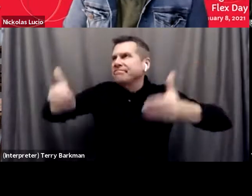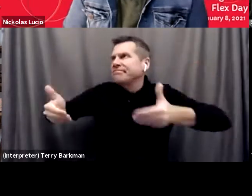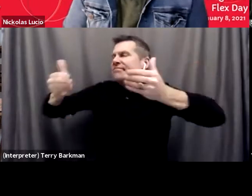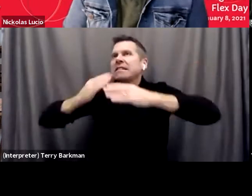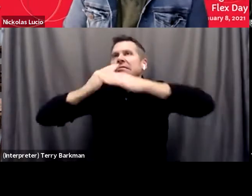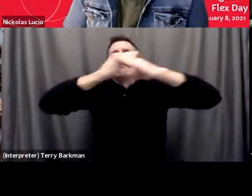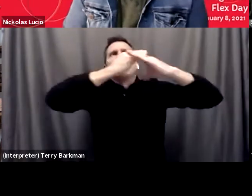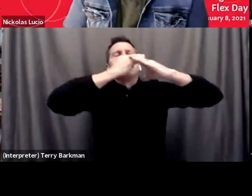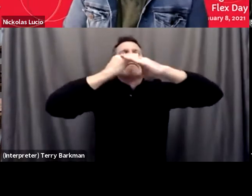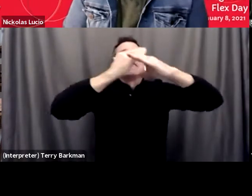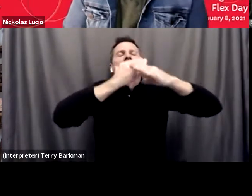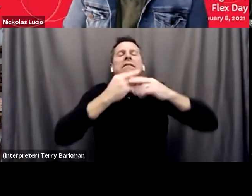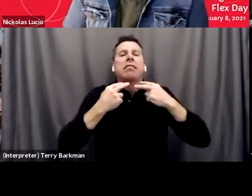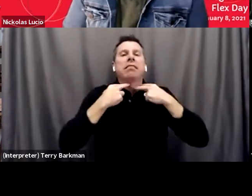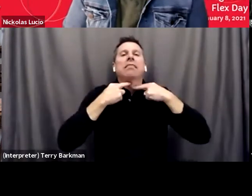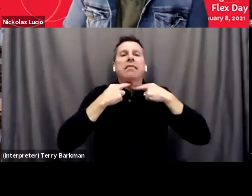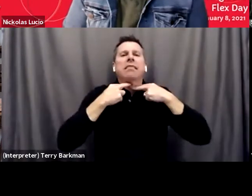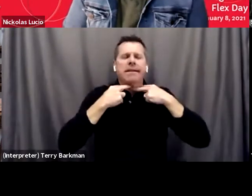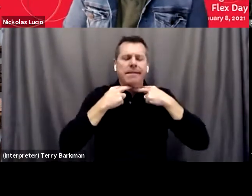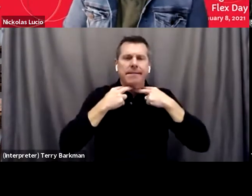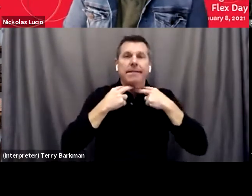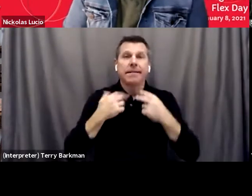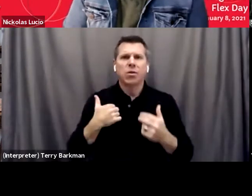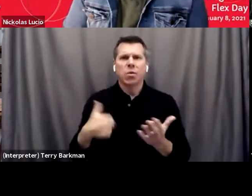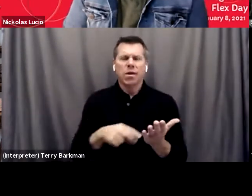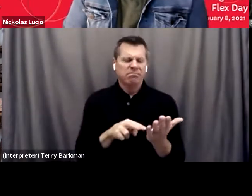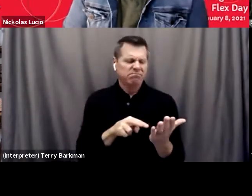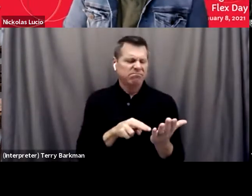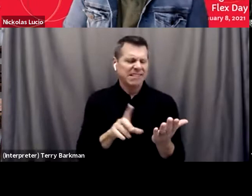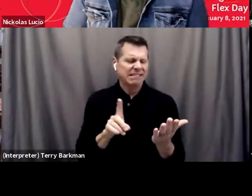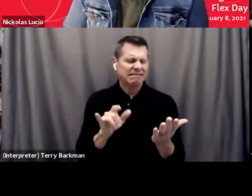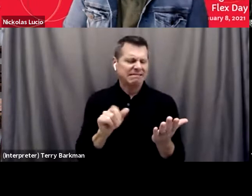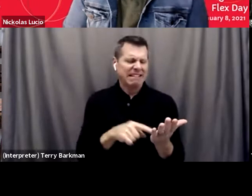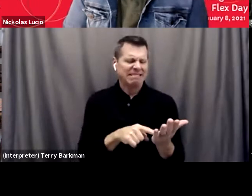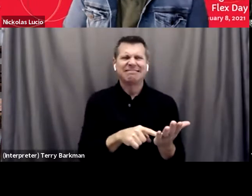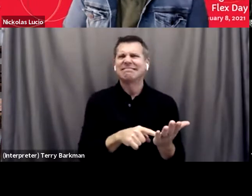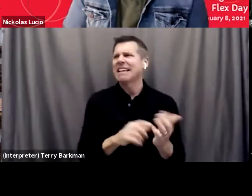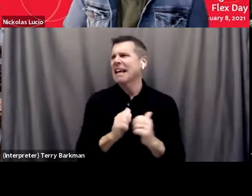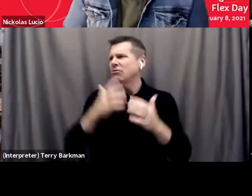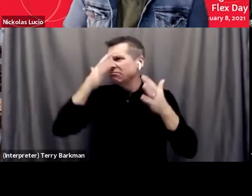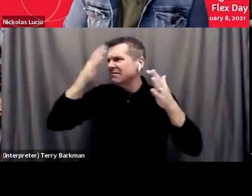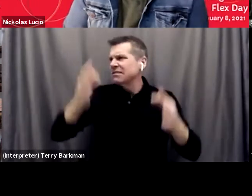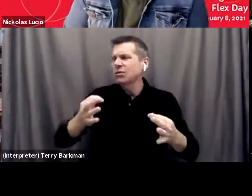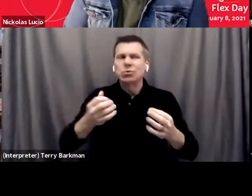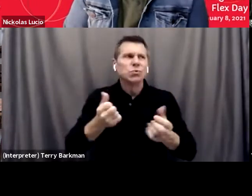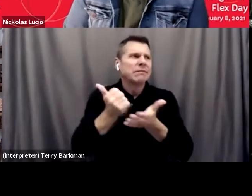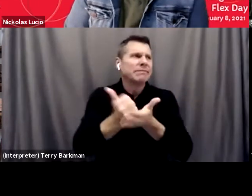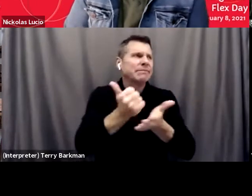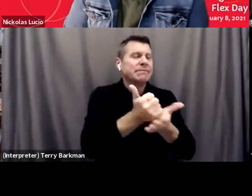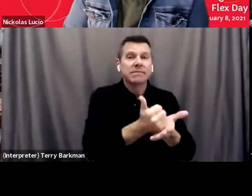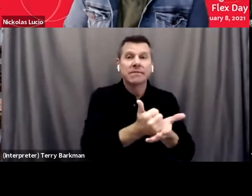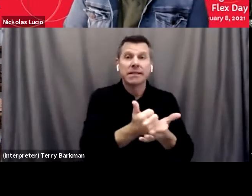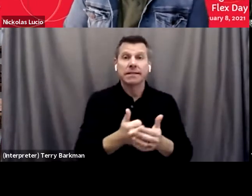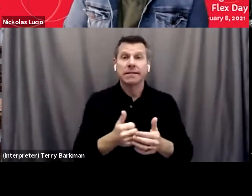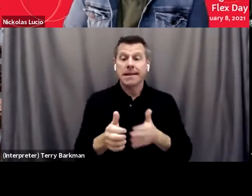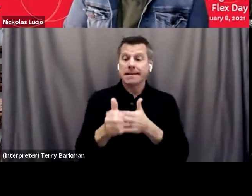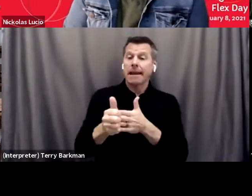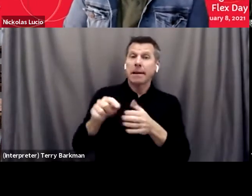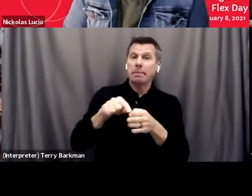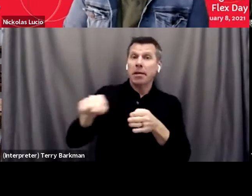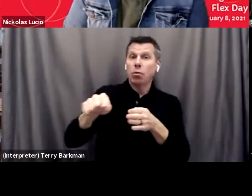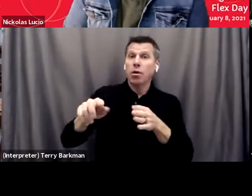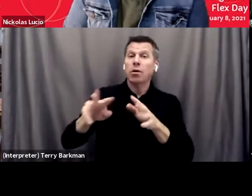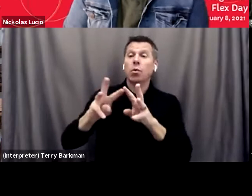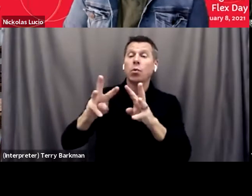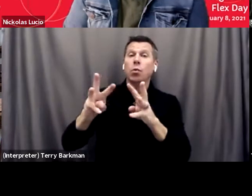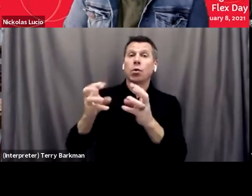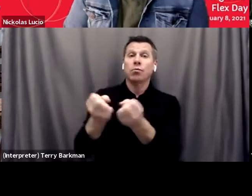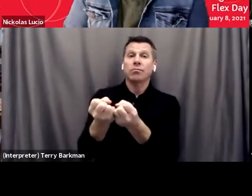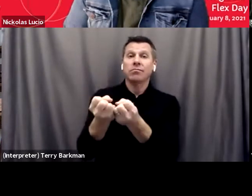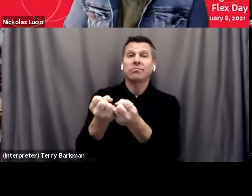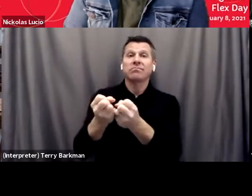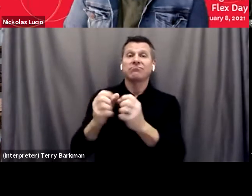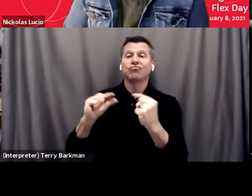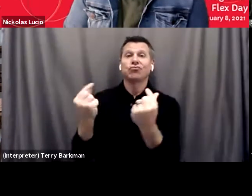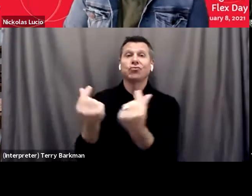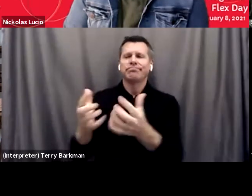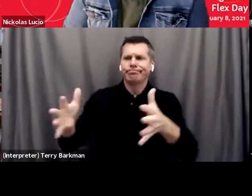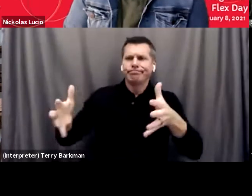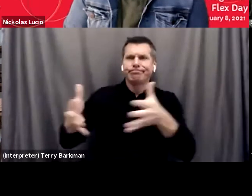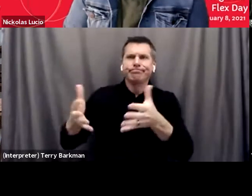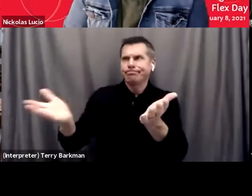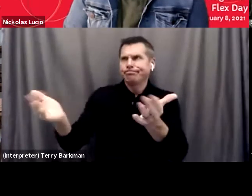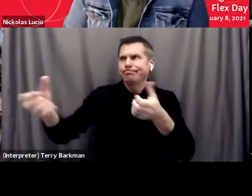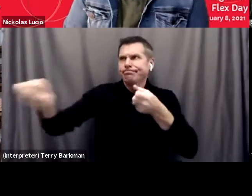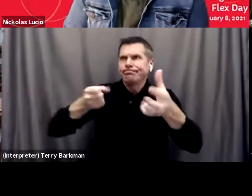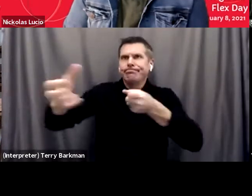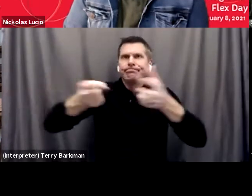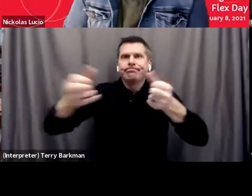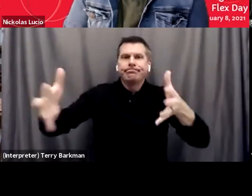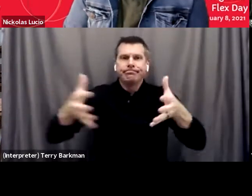and a lot of the the data that was guiding some of these decisions, then the guided pathways workgroup was born. And that has